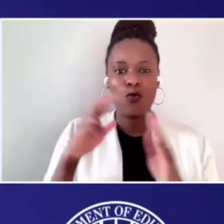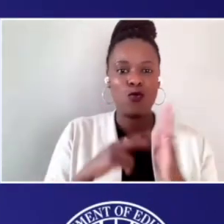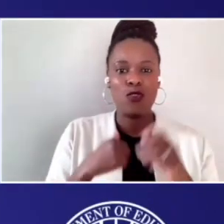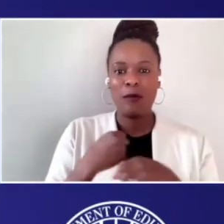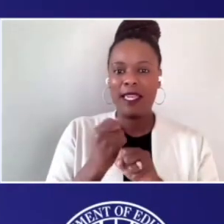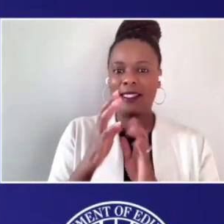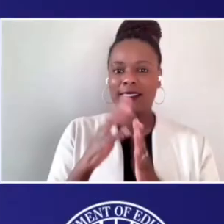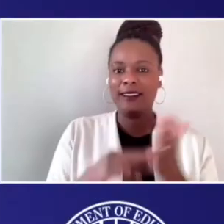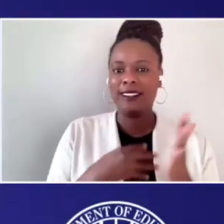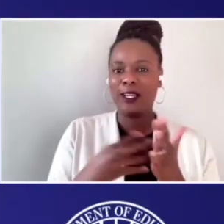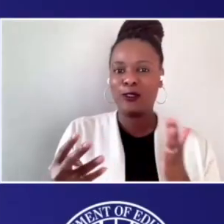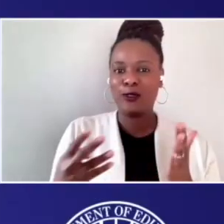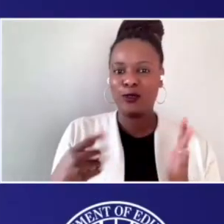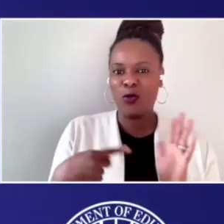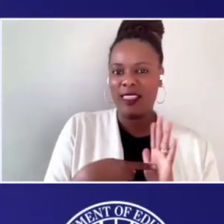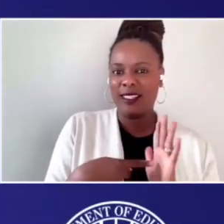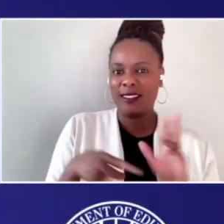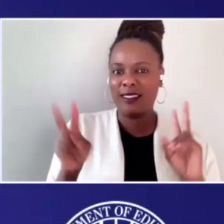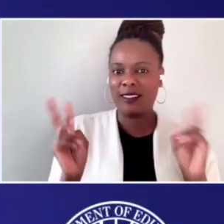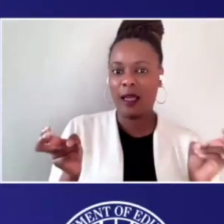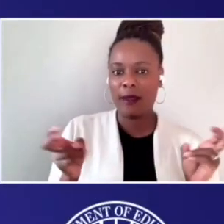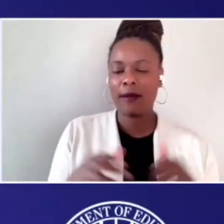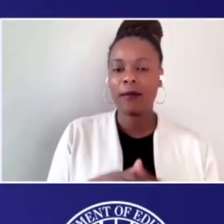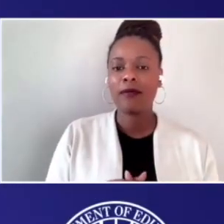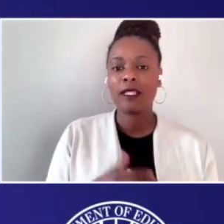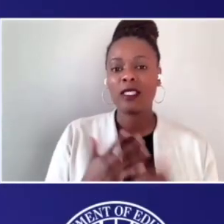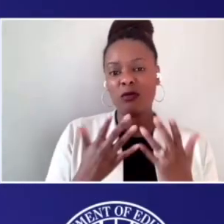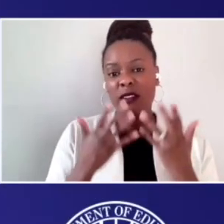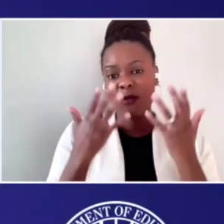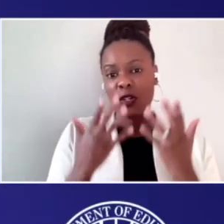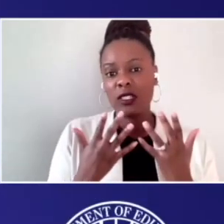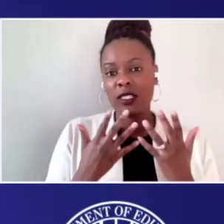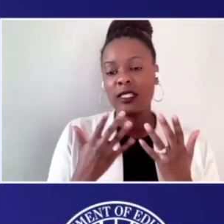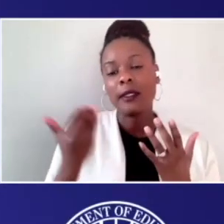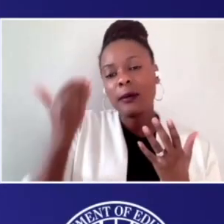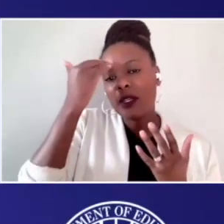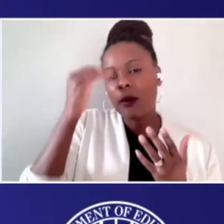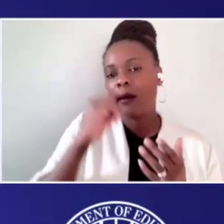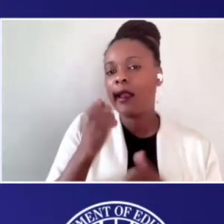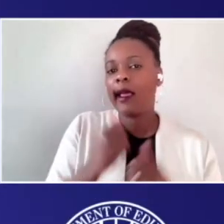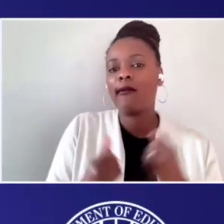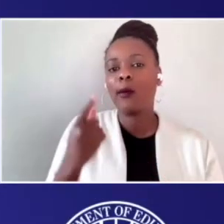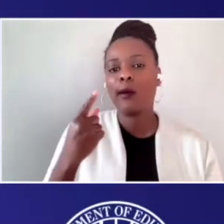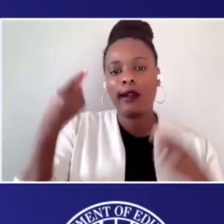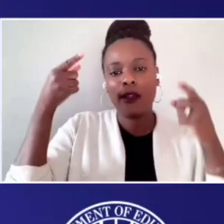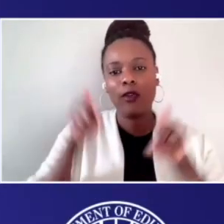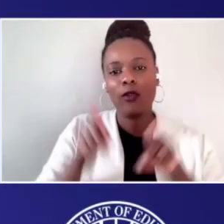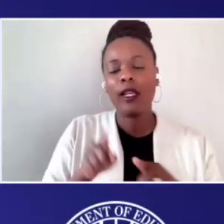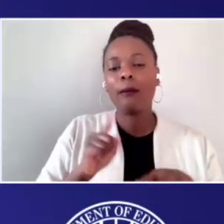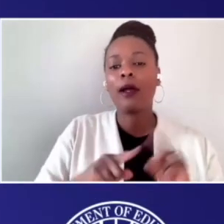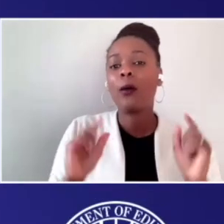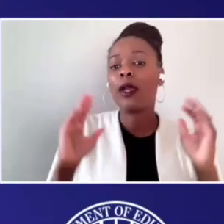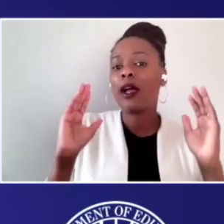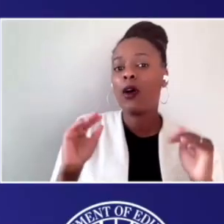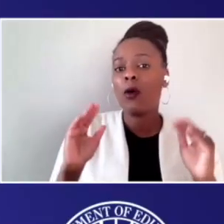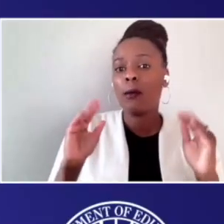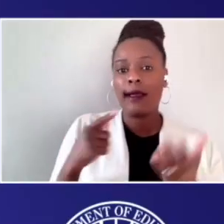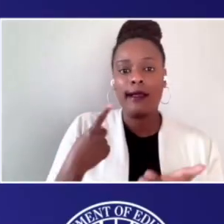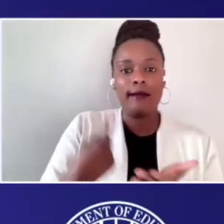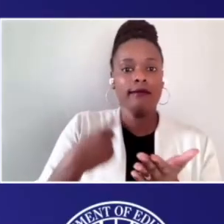And so, unfortunately, we know that not everyone is going to agree with us. But we hope that by going through the changes that we made and clarifying